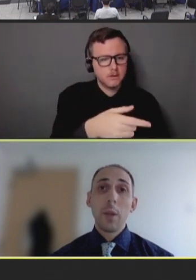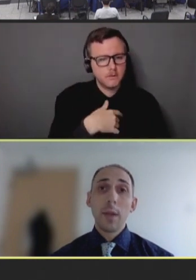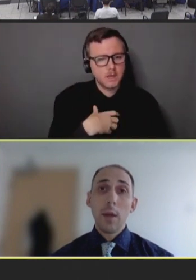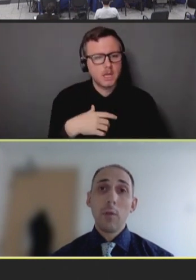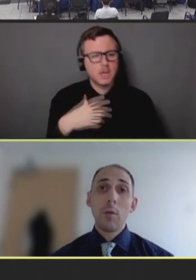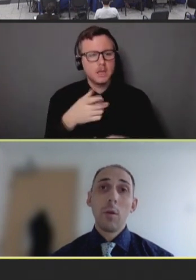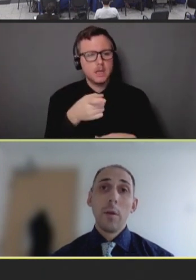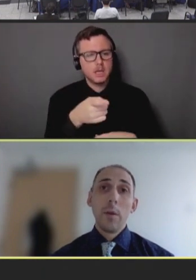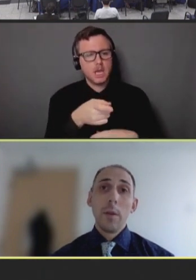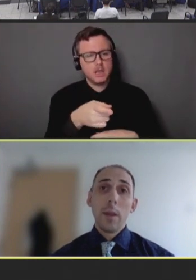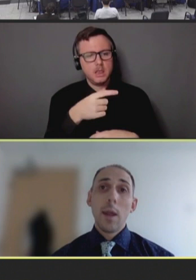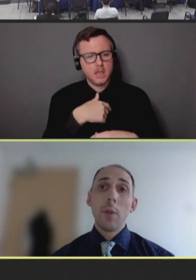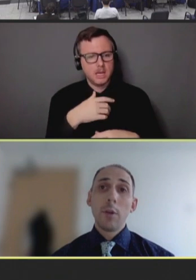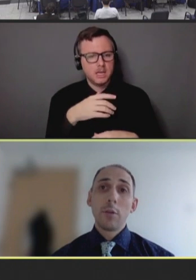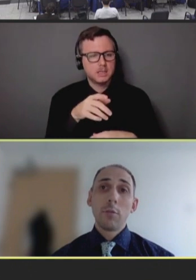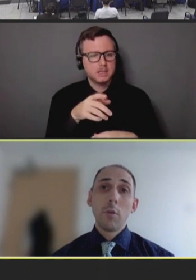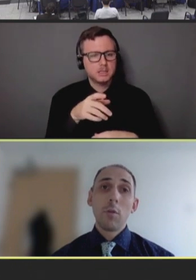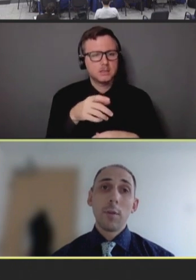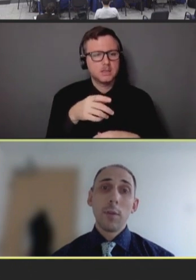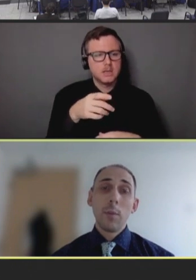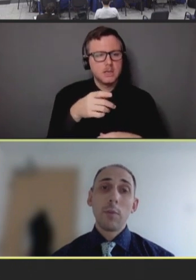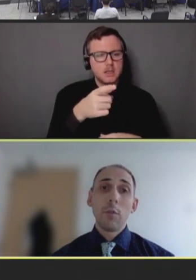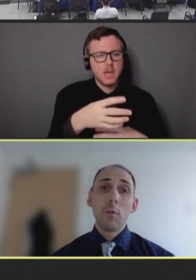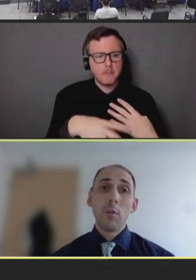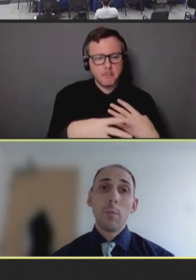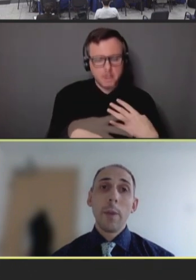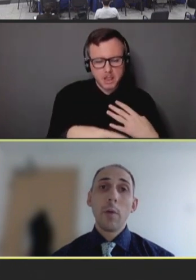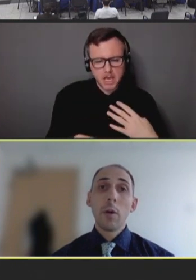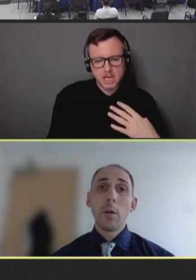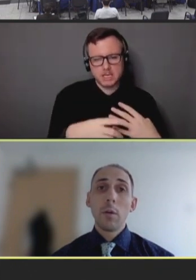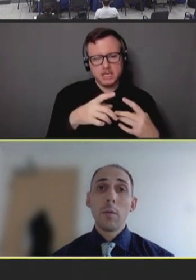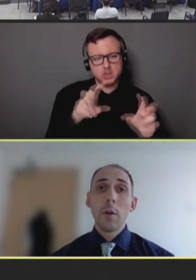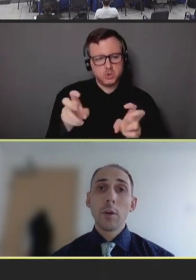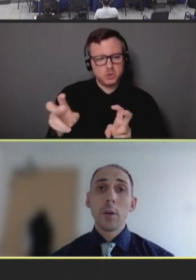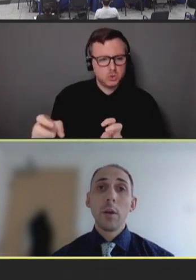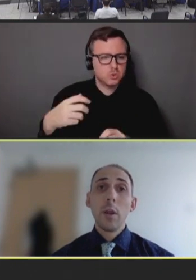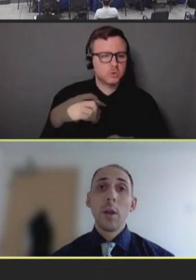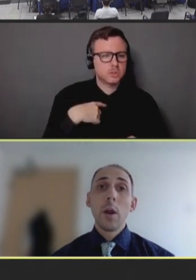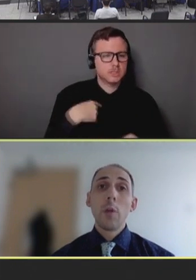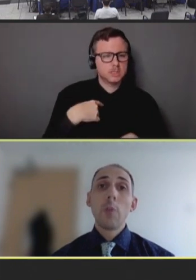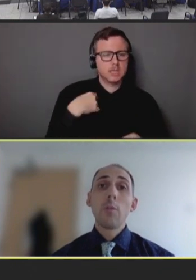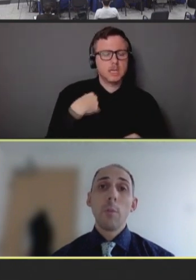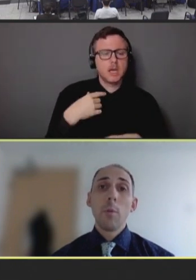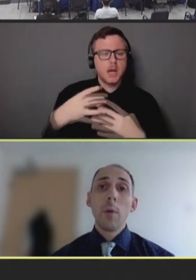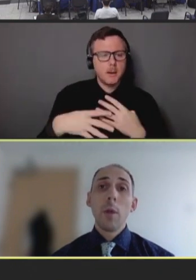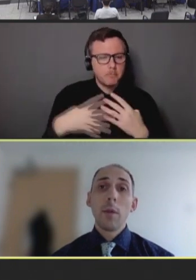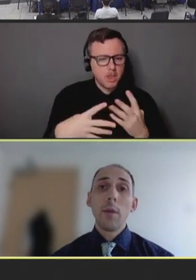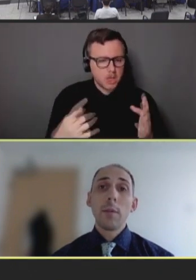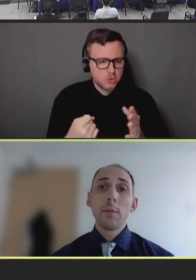blood count; hemorrhagic stroke; ischemic stroke; myocardial infarction; other thromboembolic